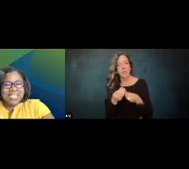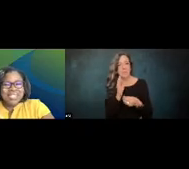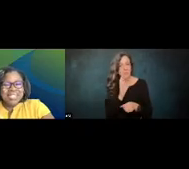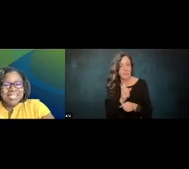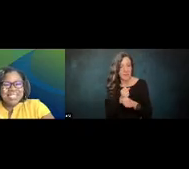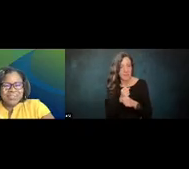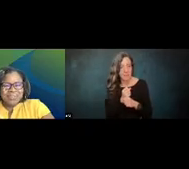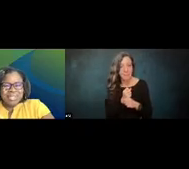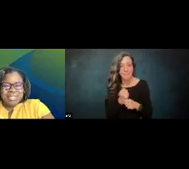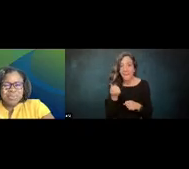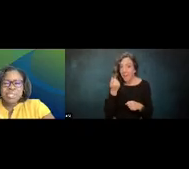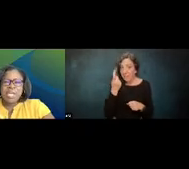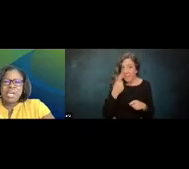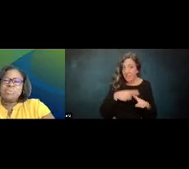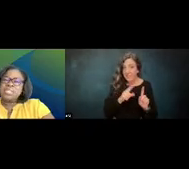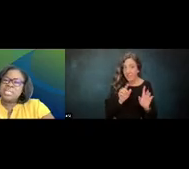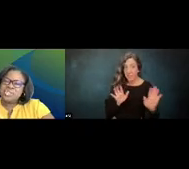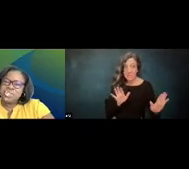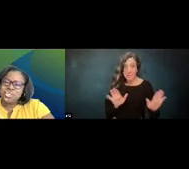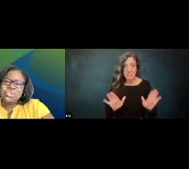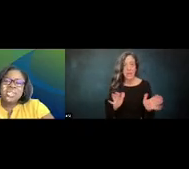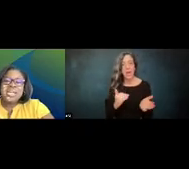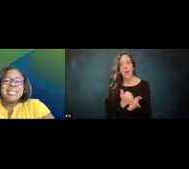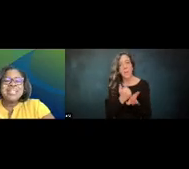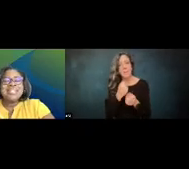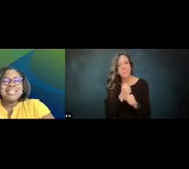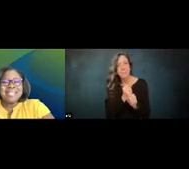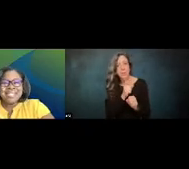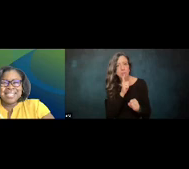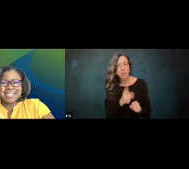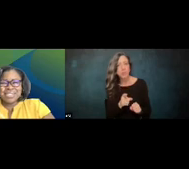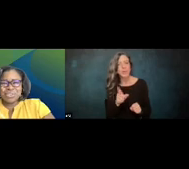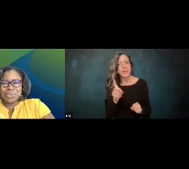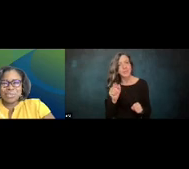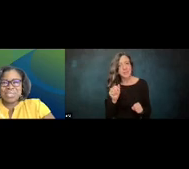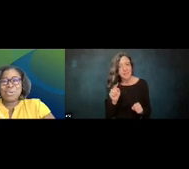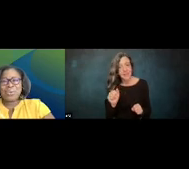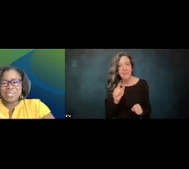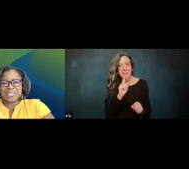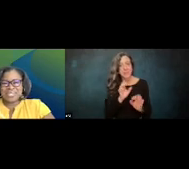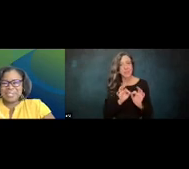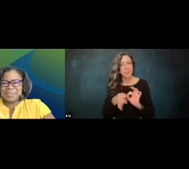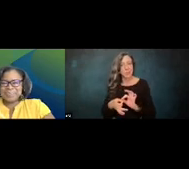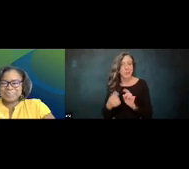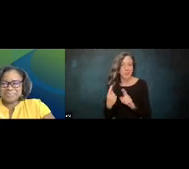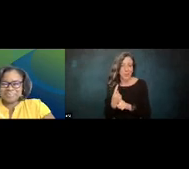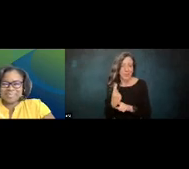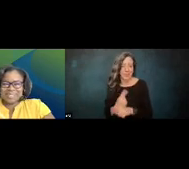Understanding this difference really helps to ensure that the data is interpreted correctly.